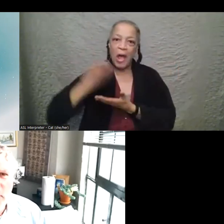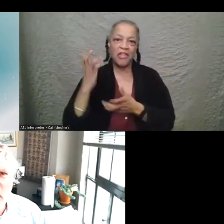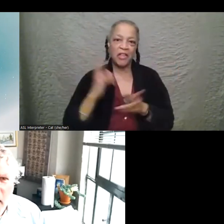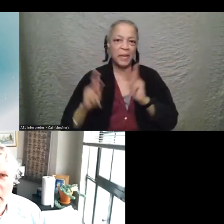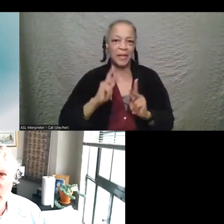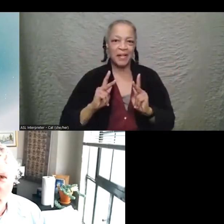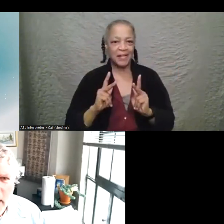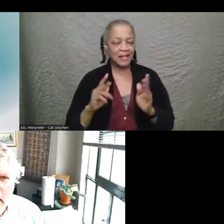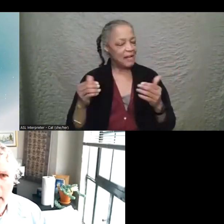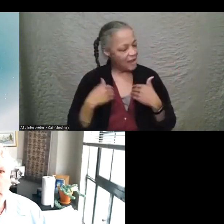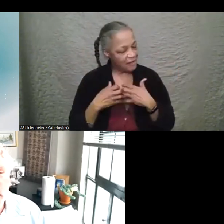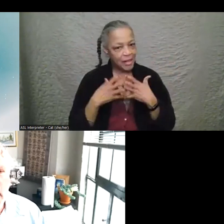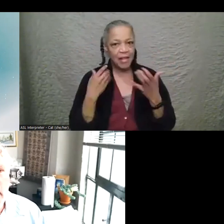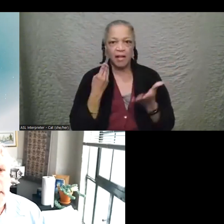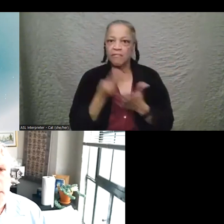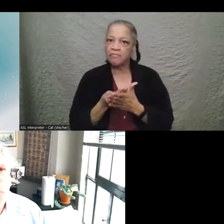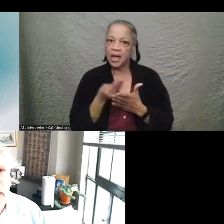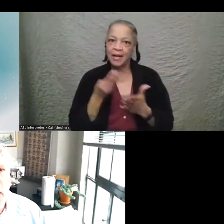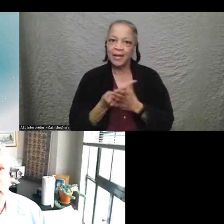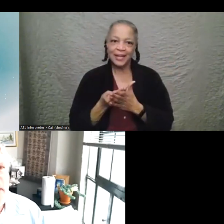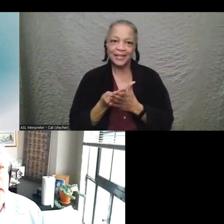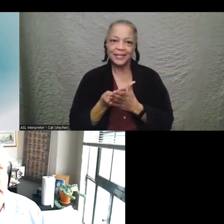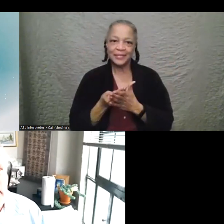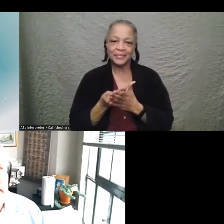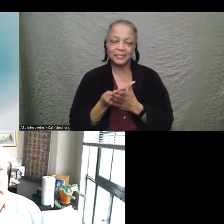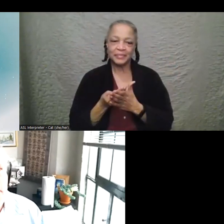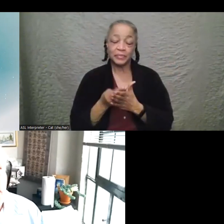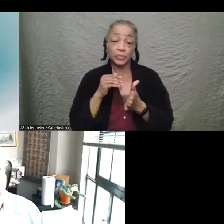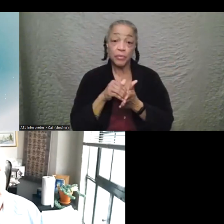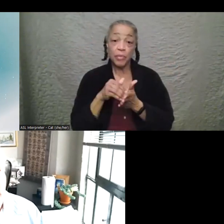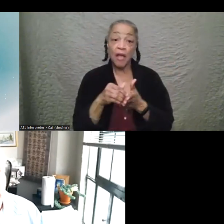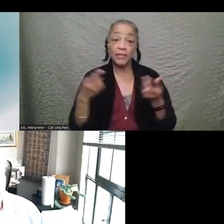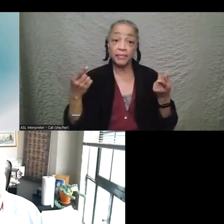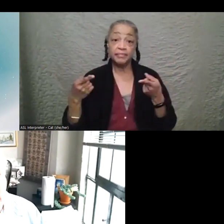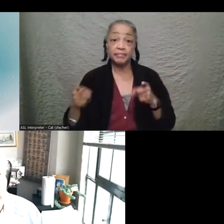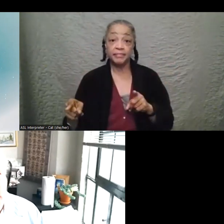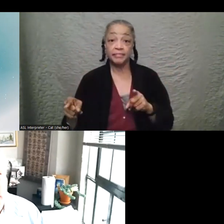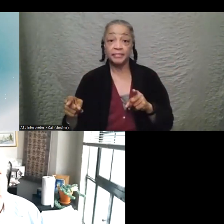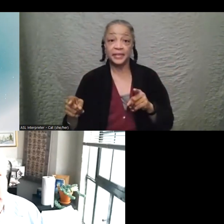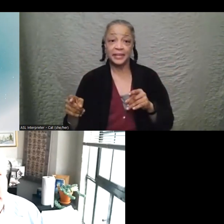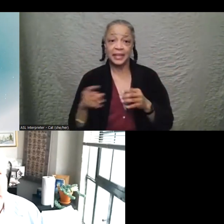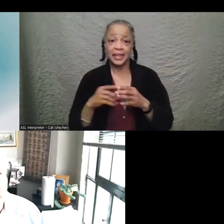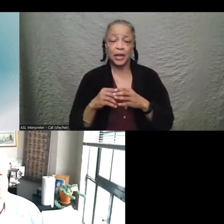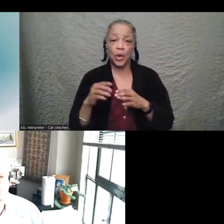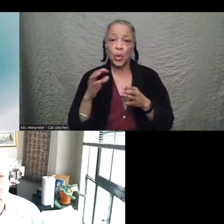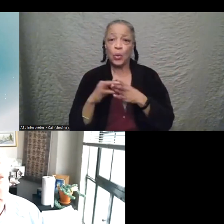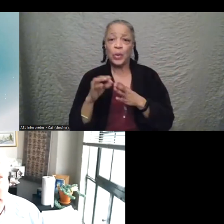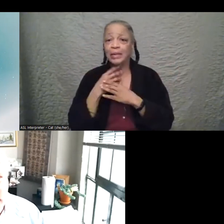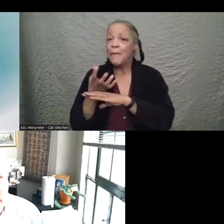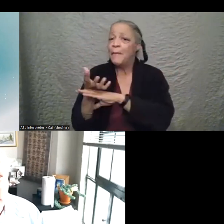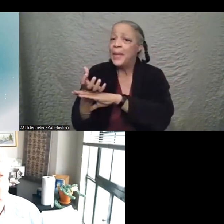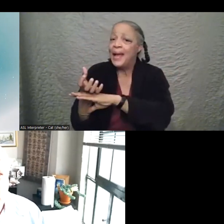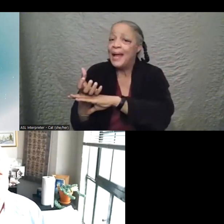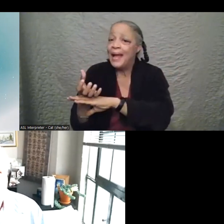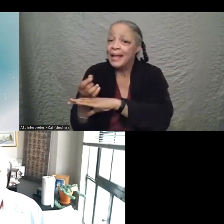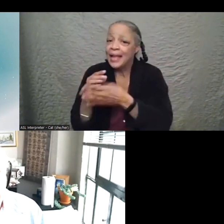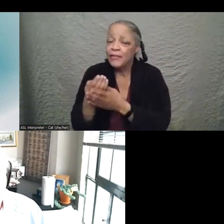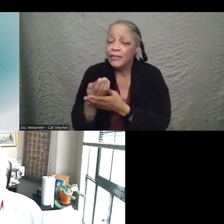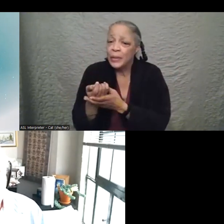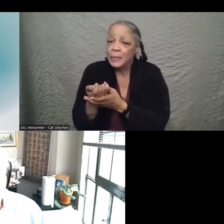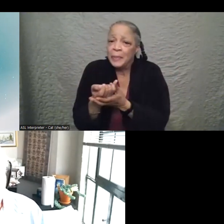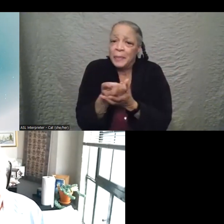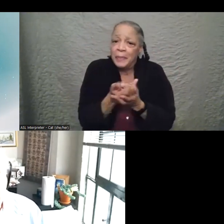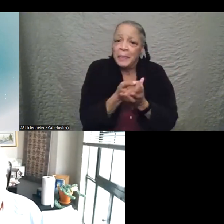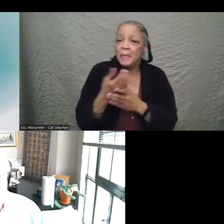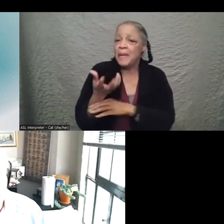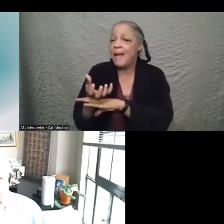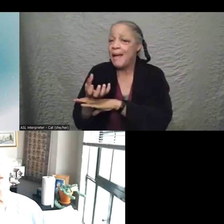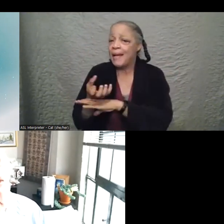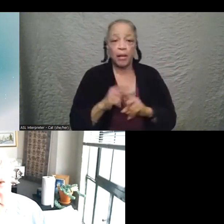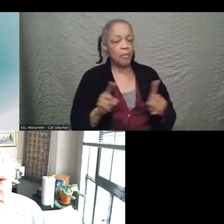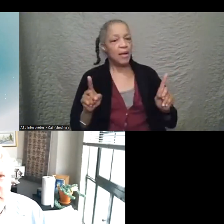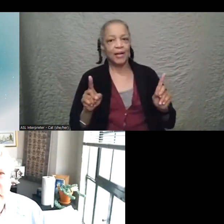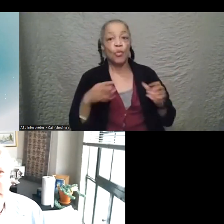a lot of money . We often end up at the edges begging for crumbs . We can do this, it is